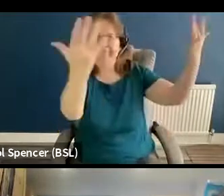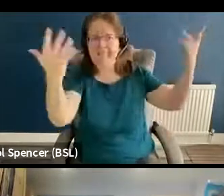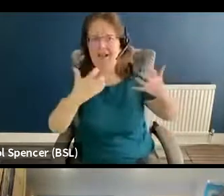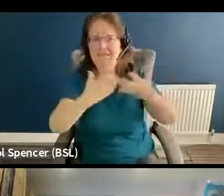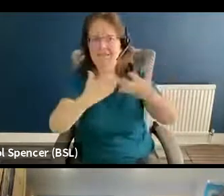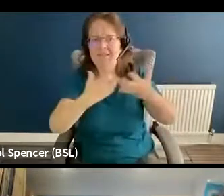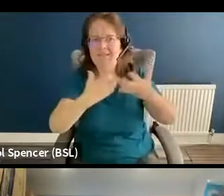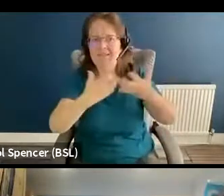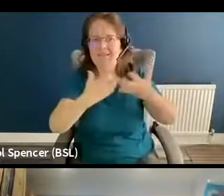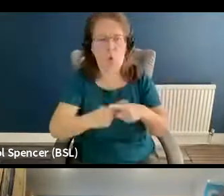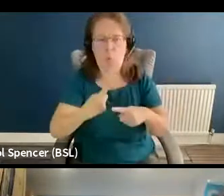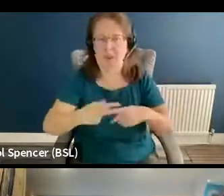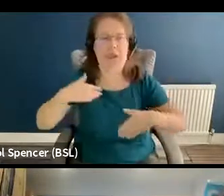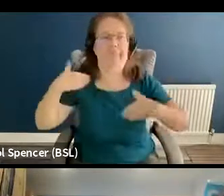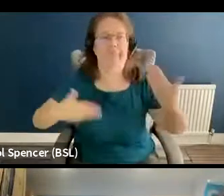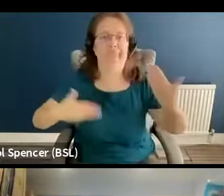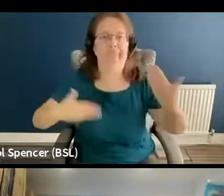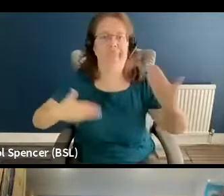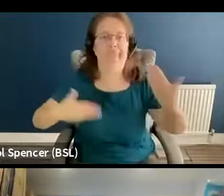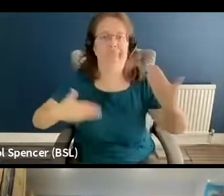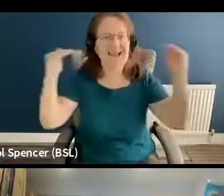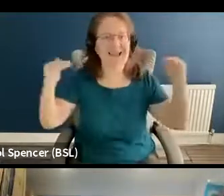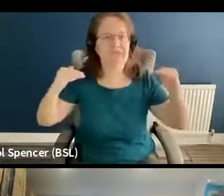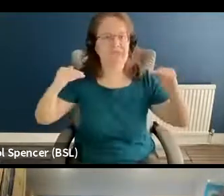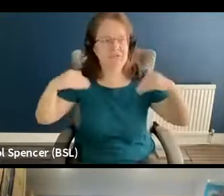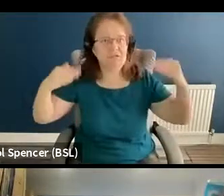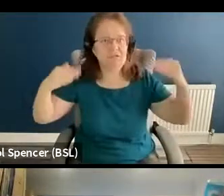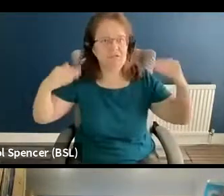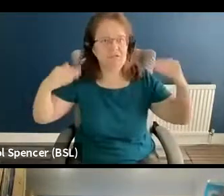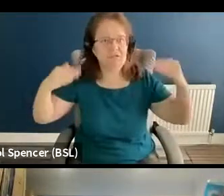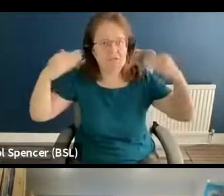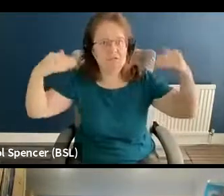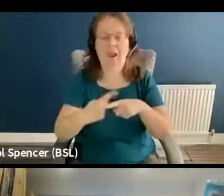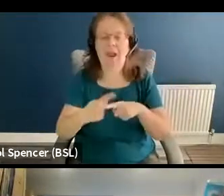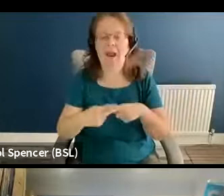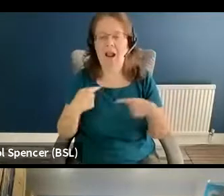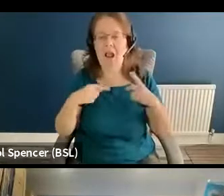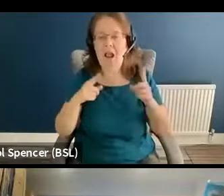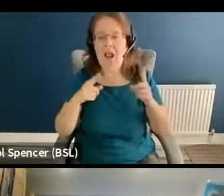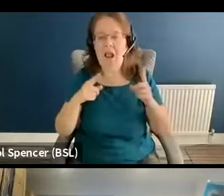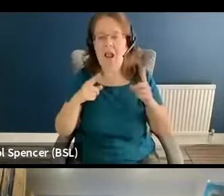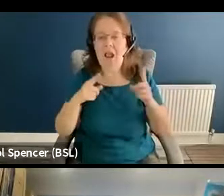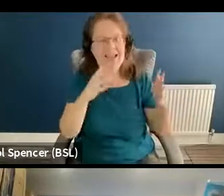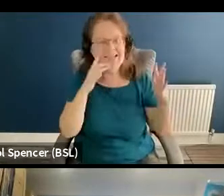quickly, the standards are moving so quickly. We just cannot physically test all the pages that are